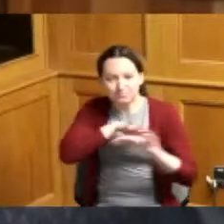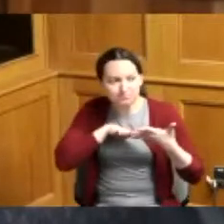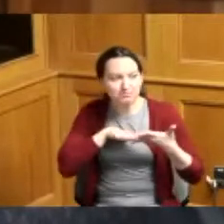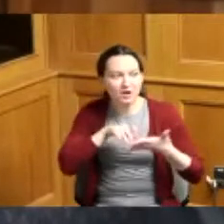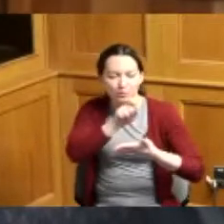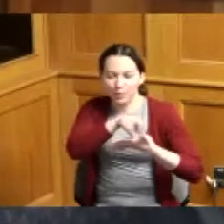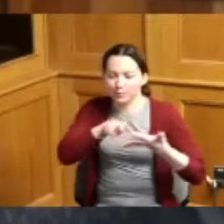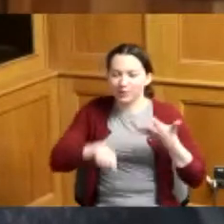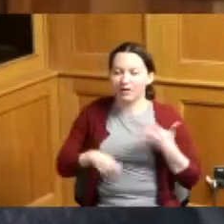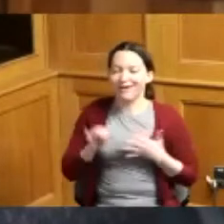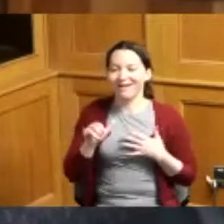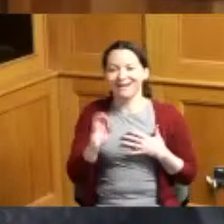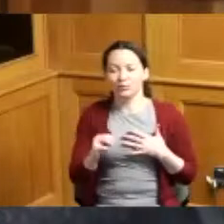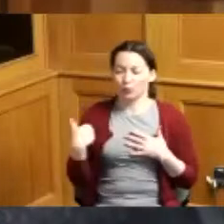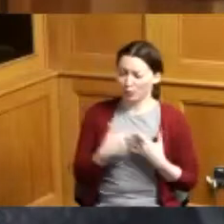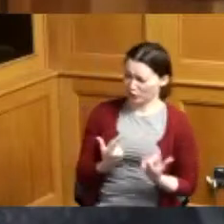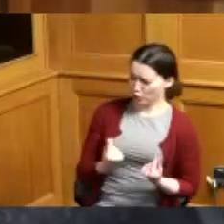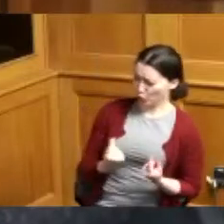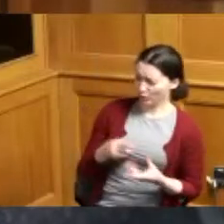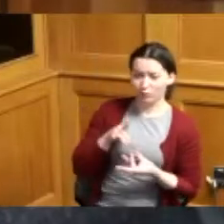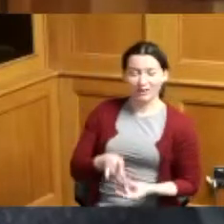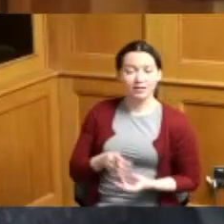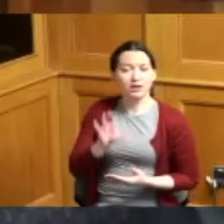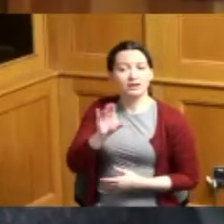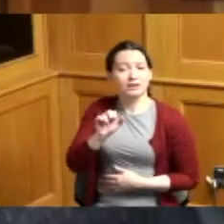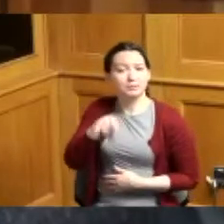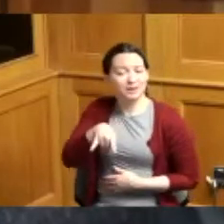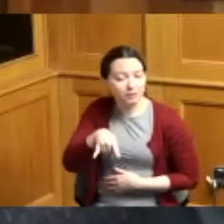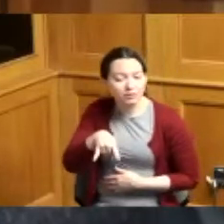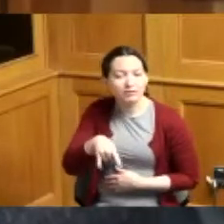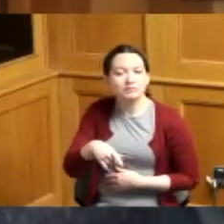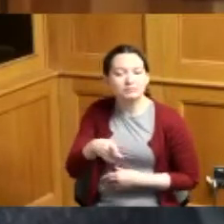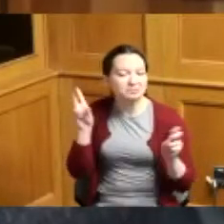and then what we're doing by way of the capital improvement plan and the master plan and how it